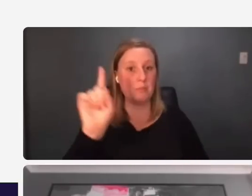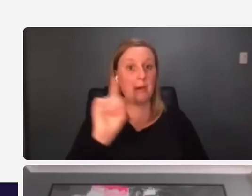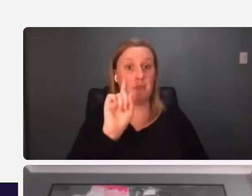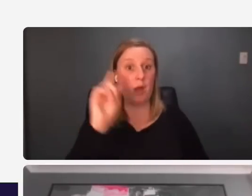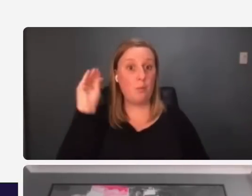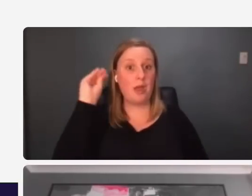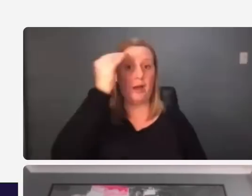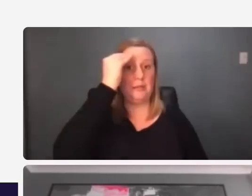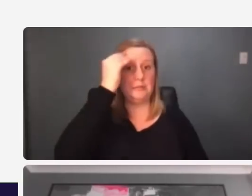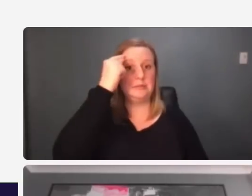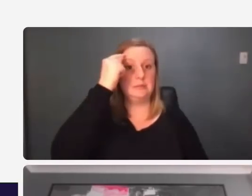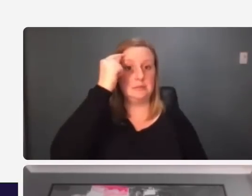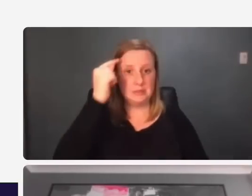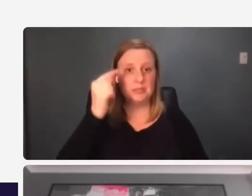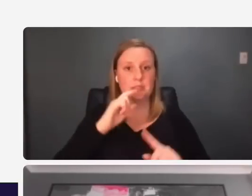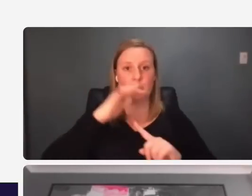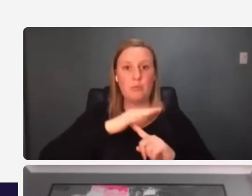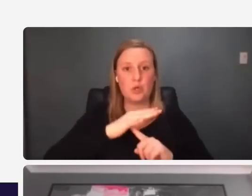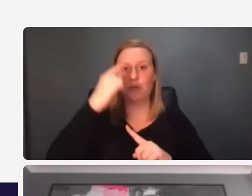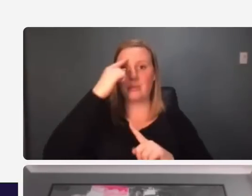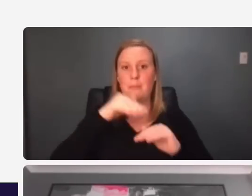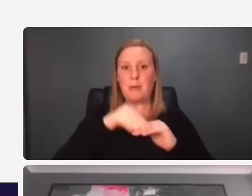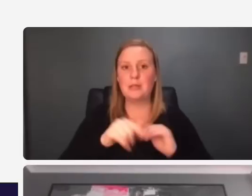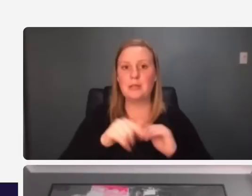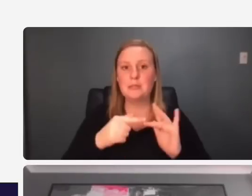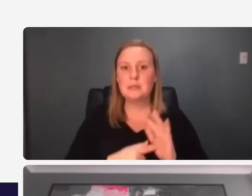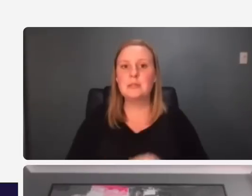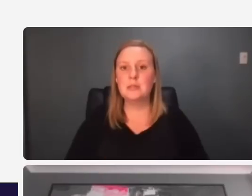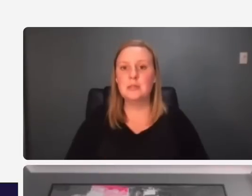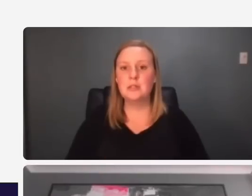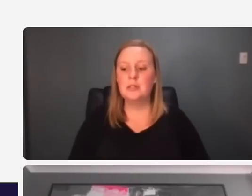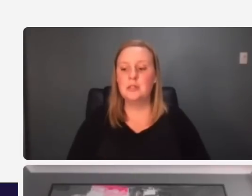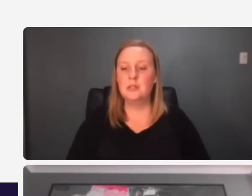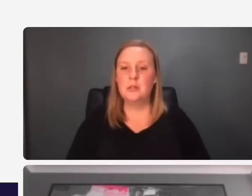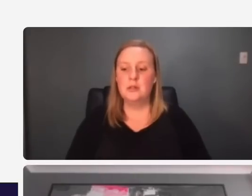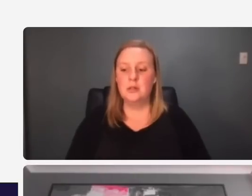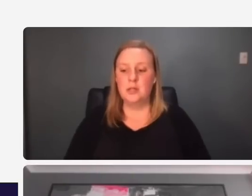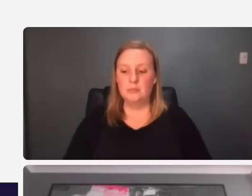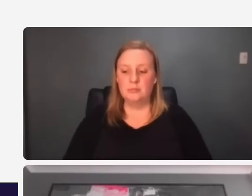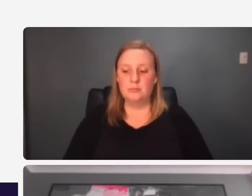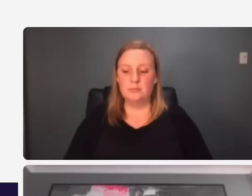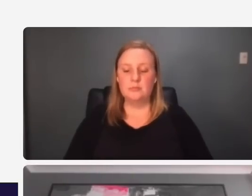really important to take into consideration. So I think on that there are some features of